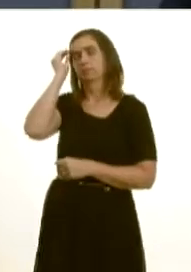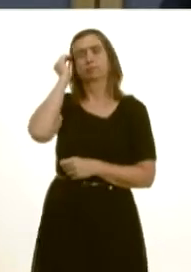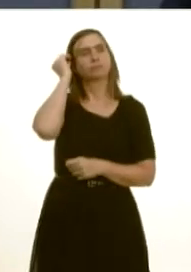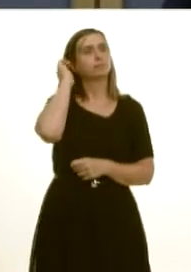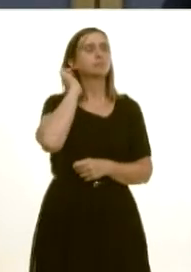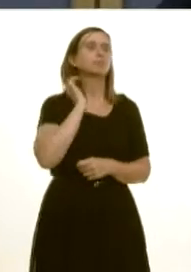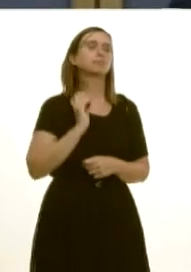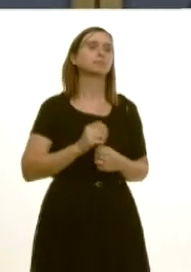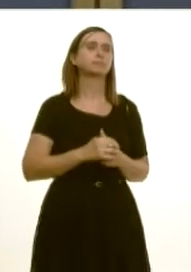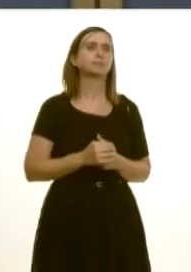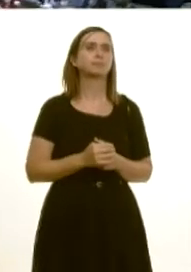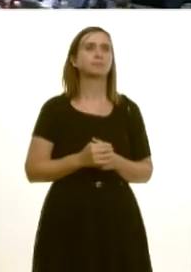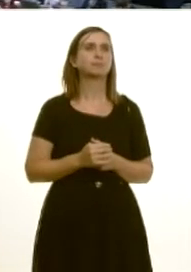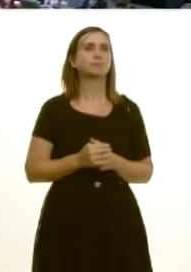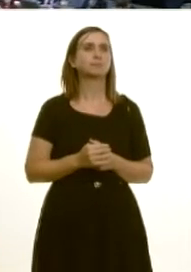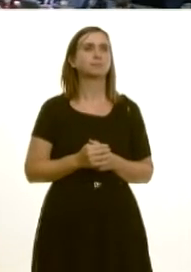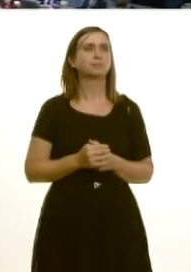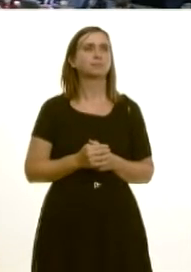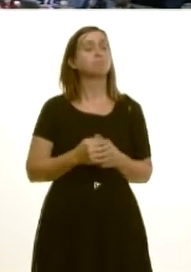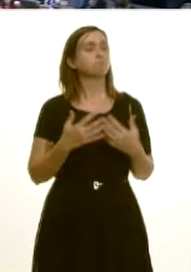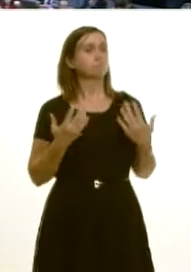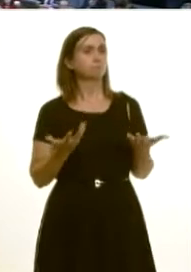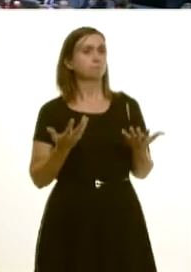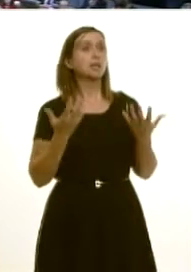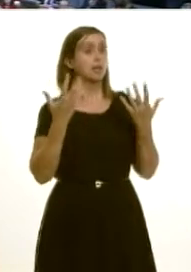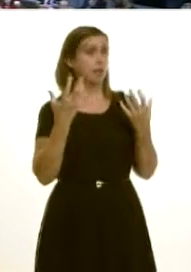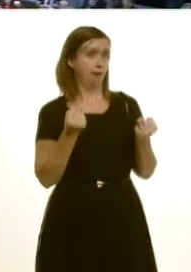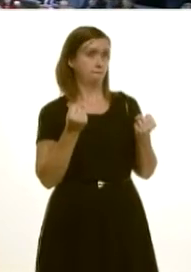Leanne Wood: It is clear that there are specific and legitimate concerns that have been raised